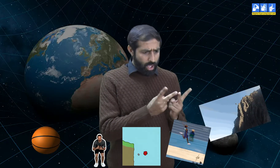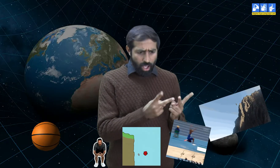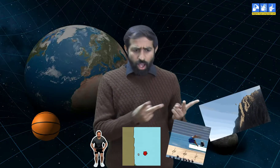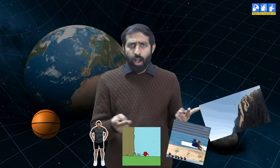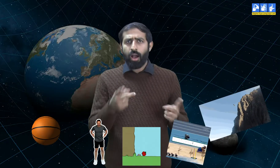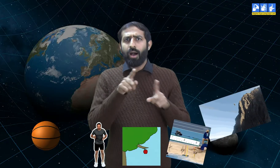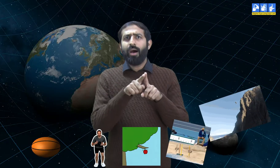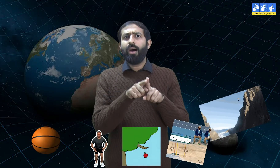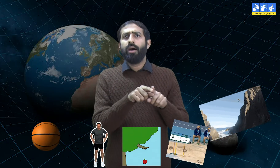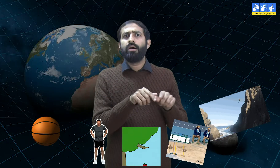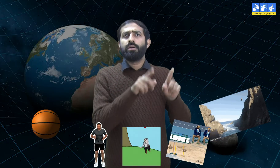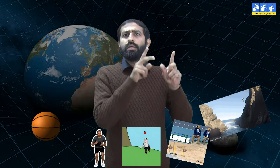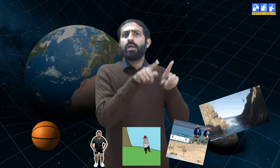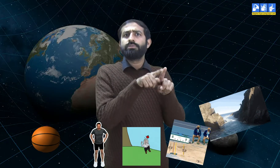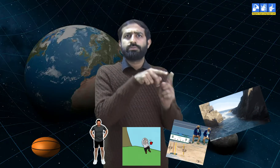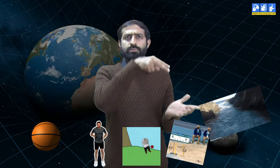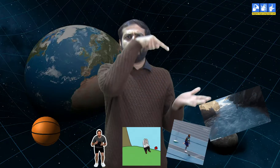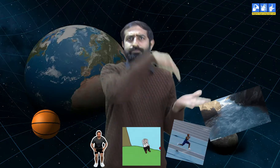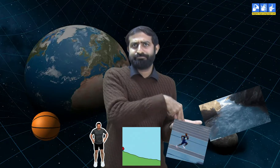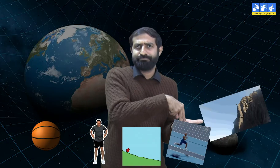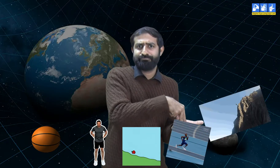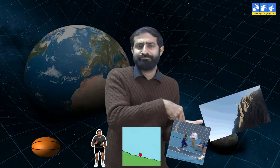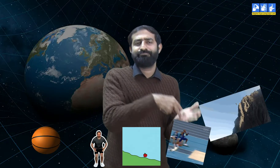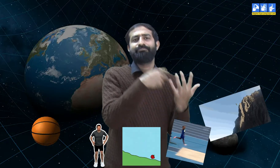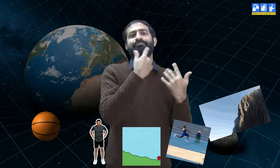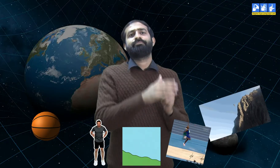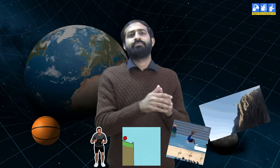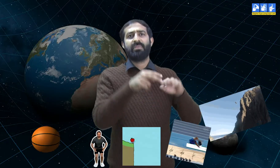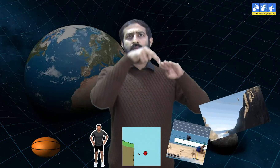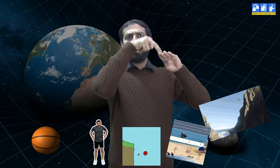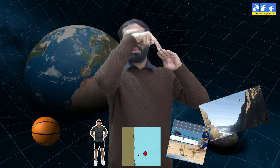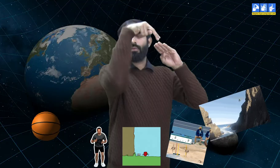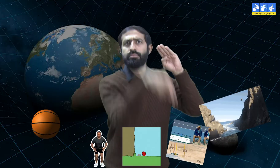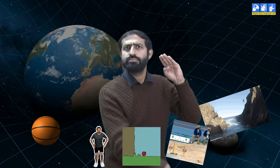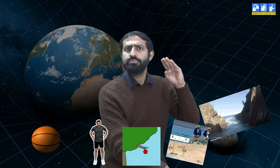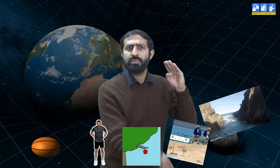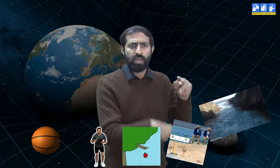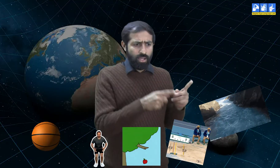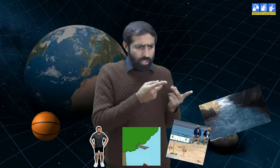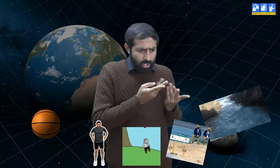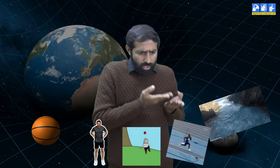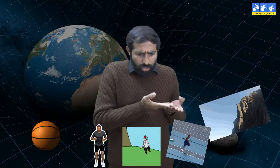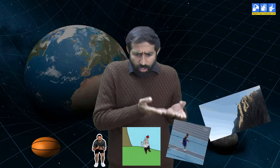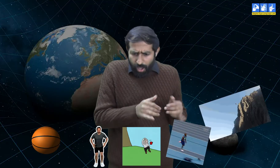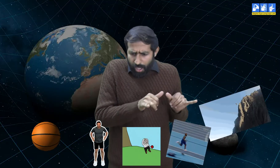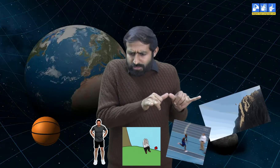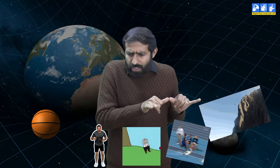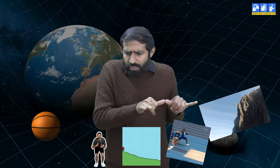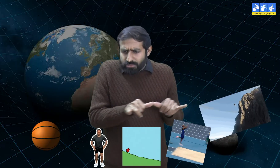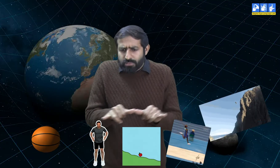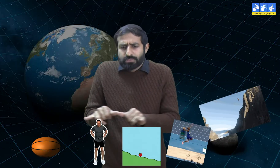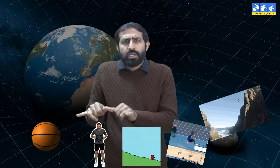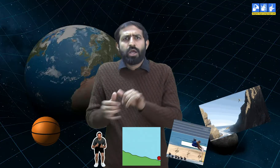Why does it happen? What's the reason behind it?